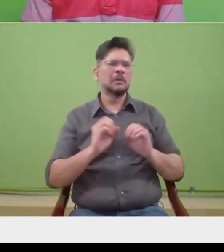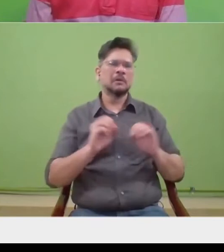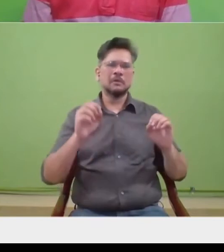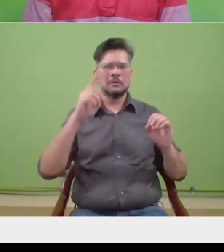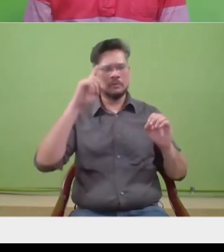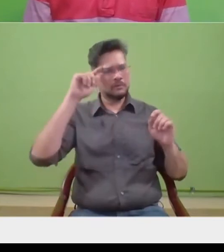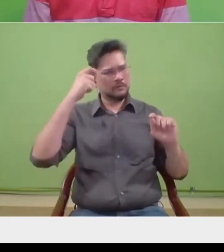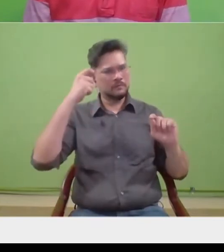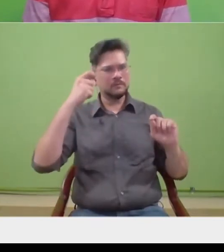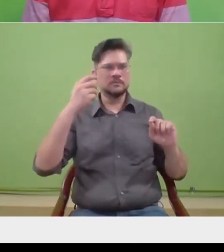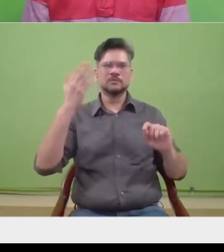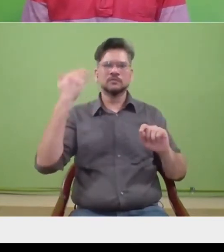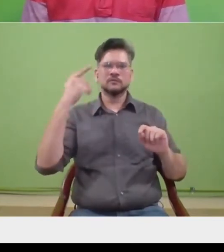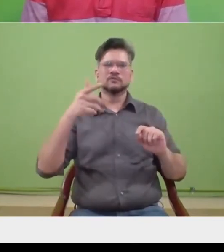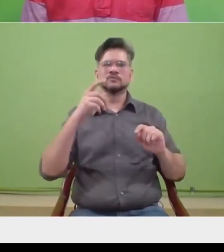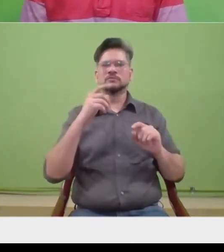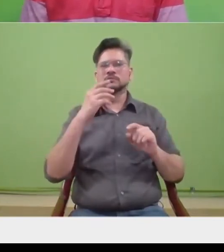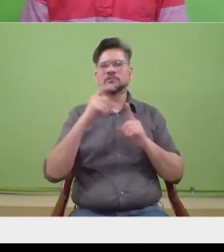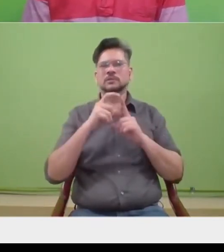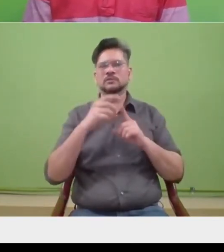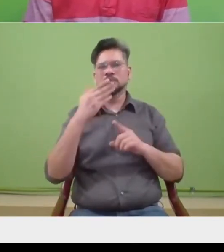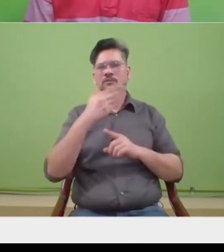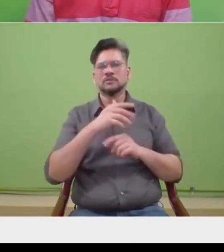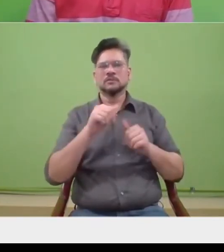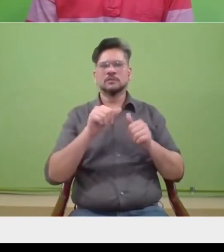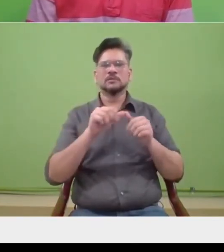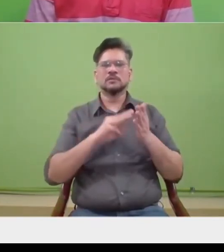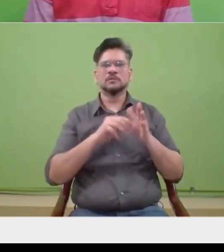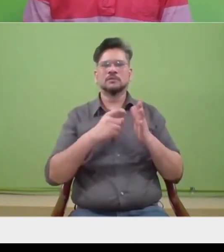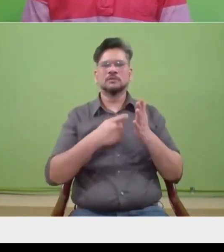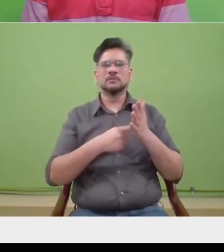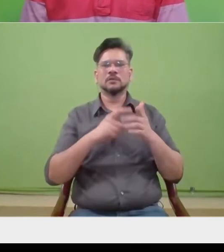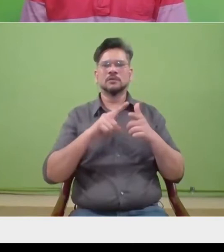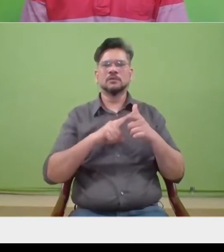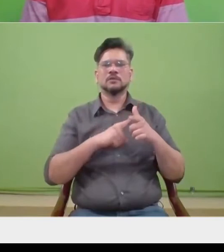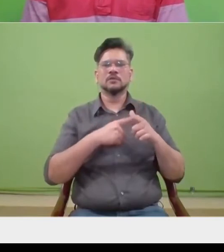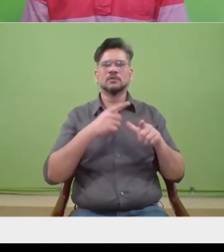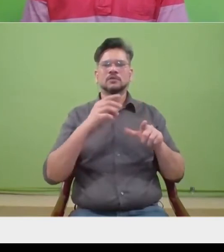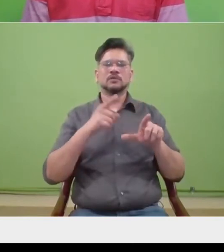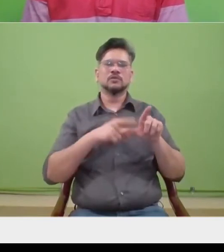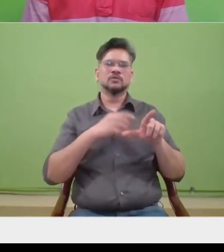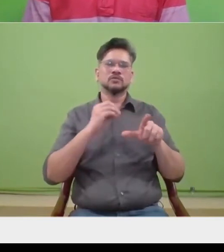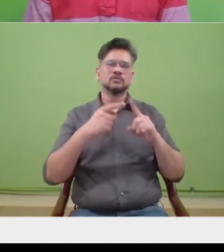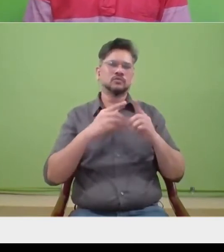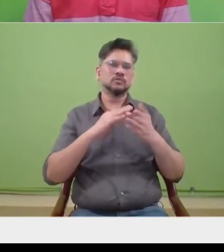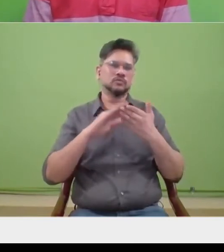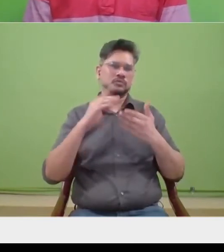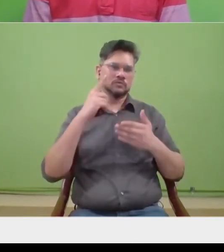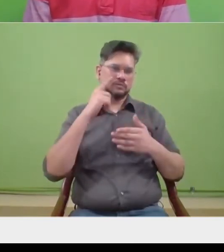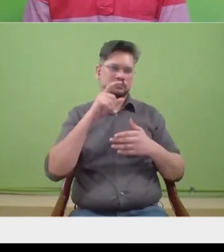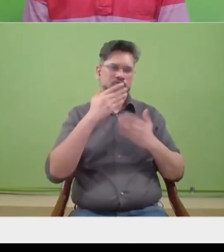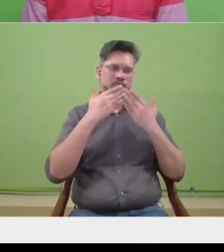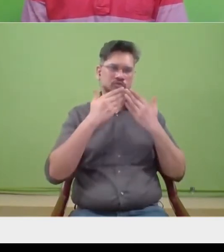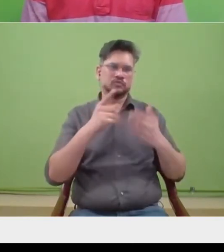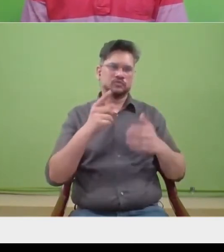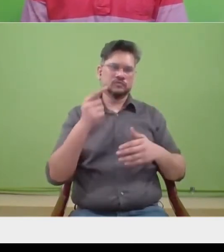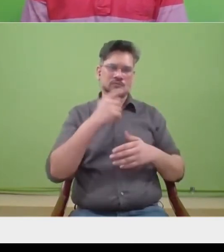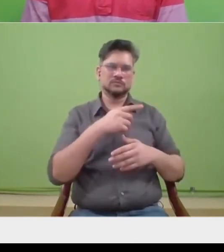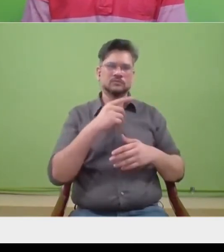Delhi Amar Jyoti school founded by Uma Tuli and she is still the person chairperson I think and